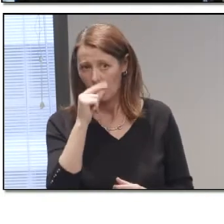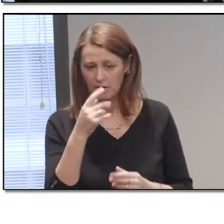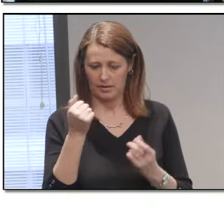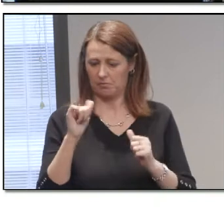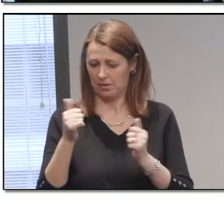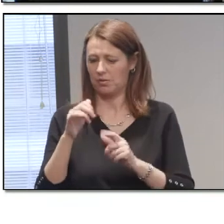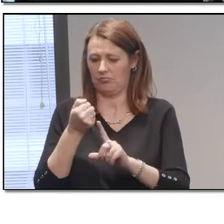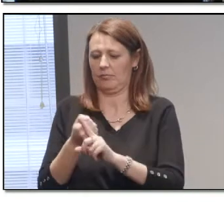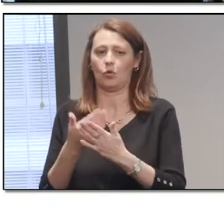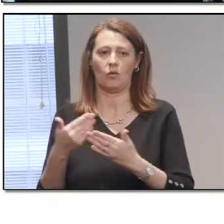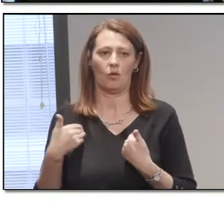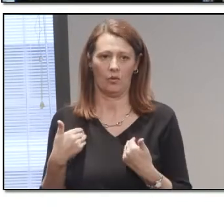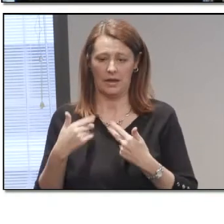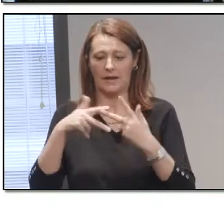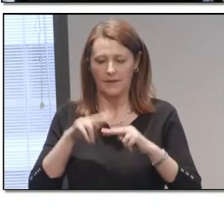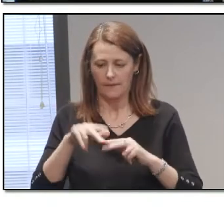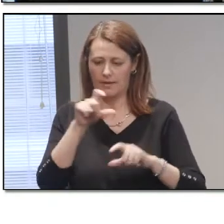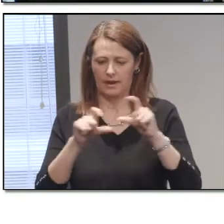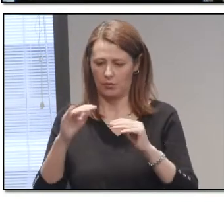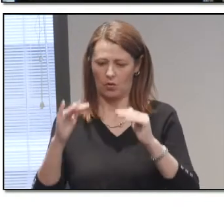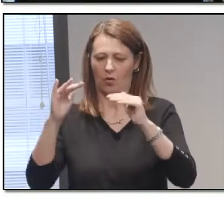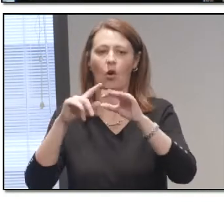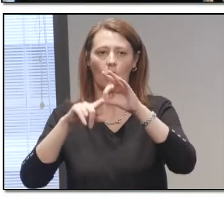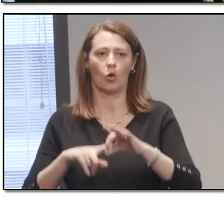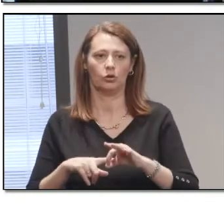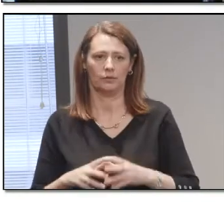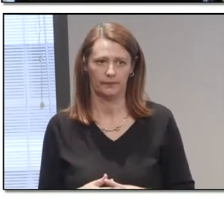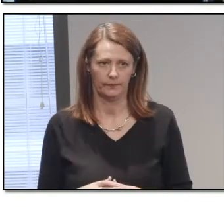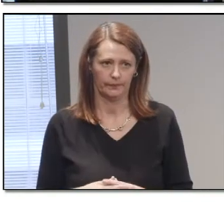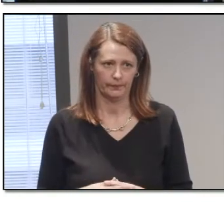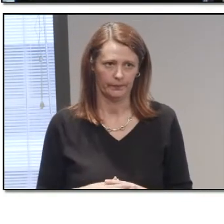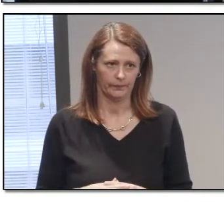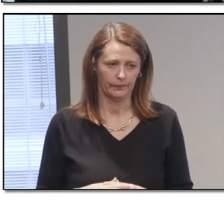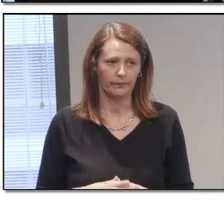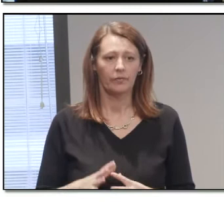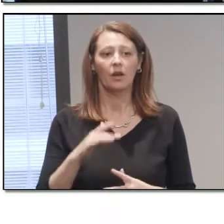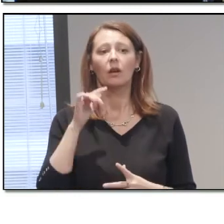outcome if the chemicals are in quantities that are high enough and this concept of exposure is